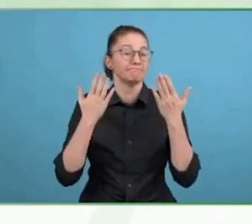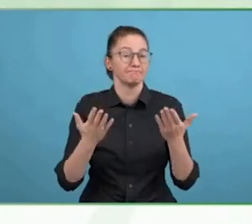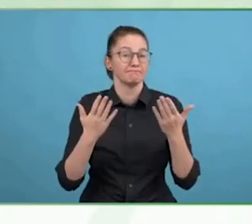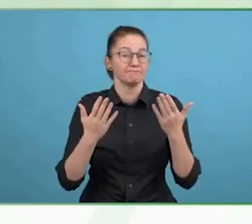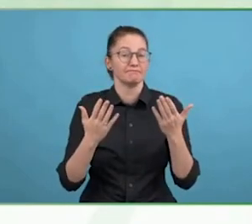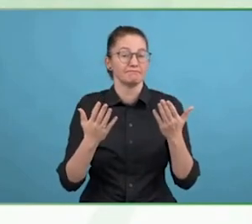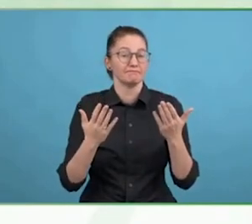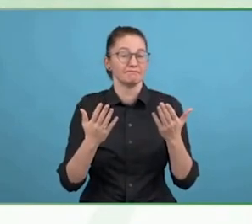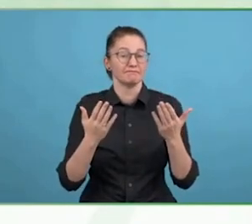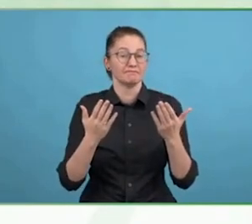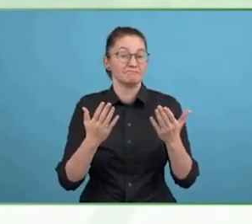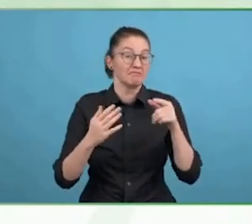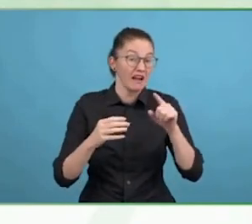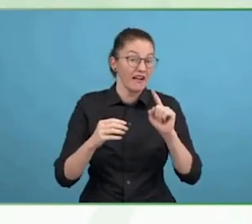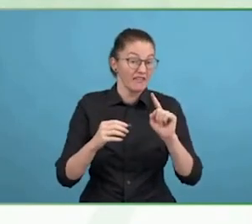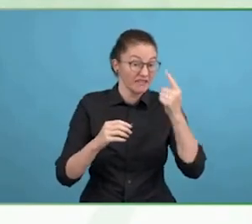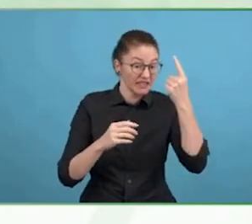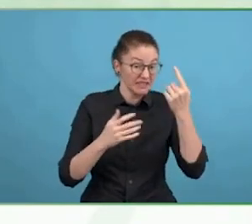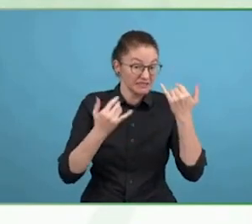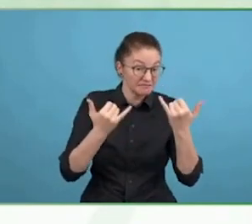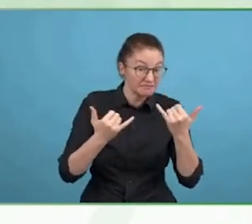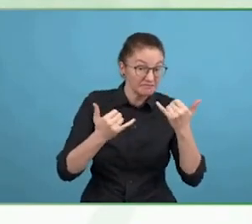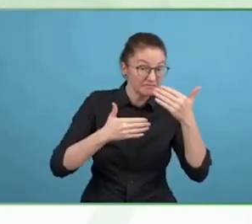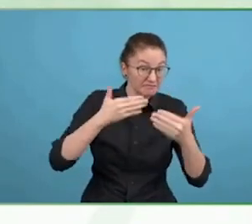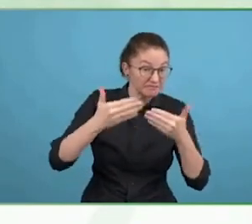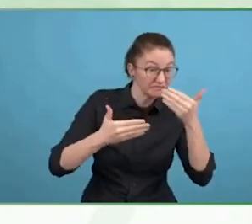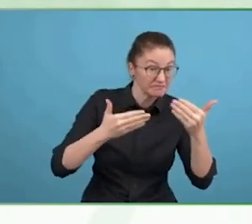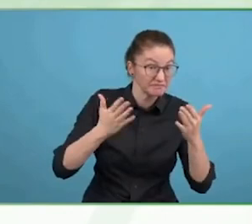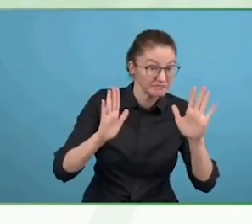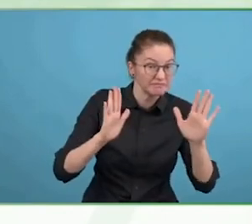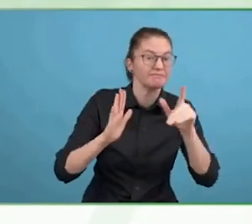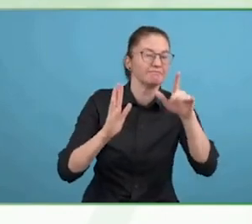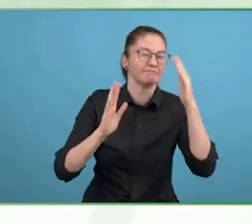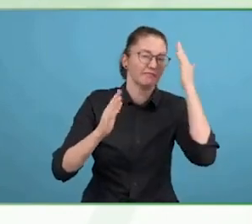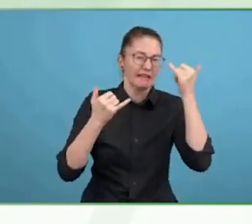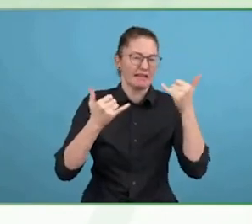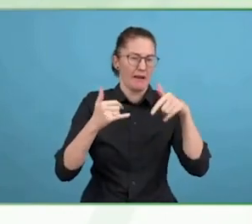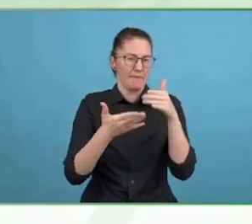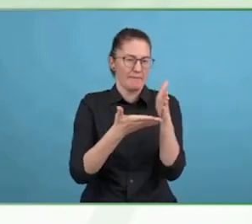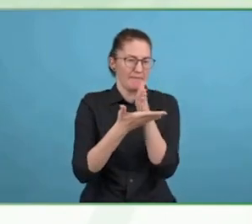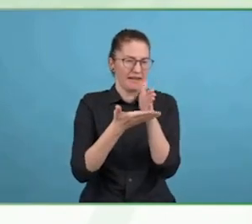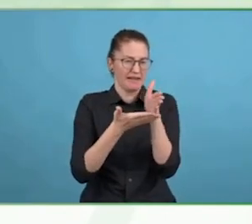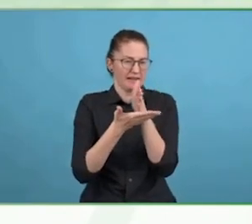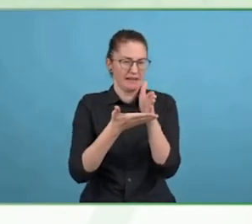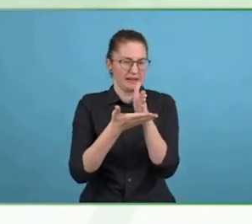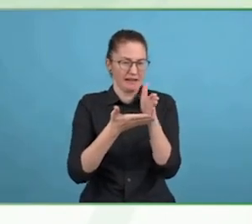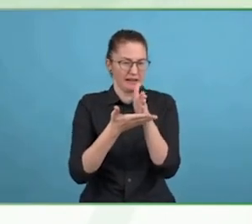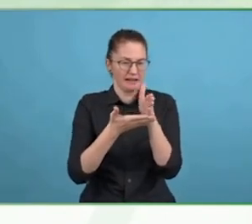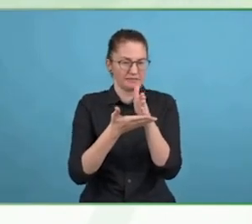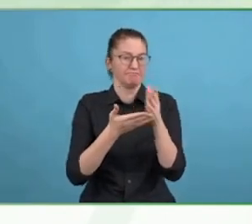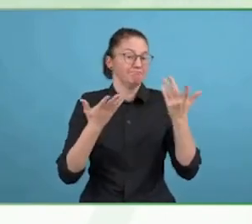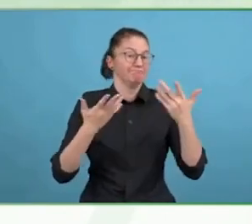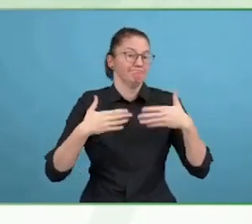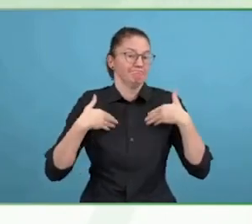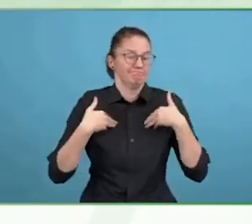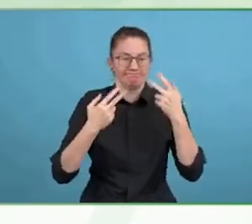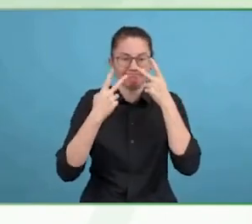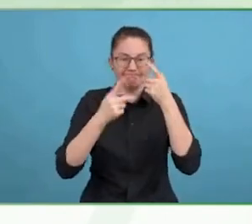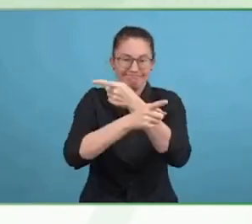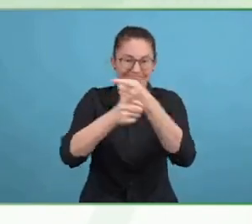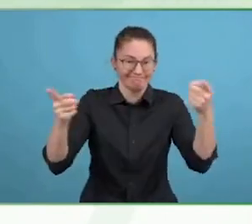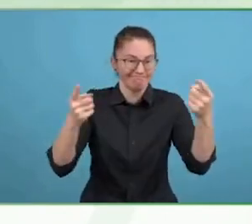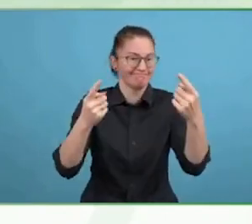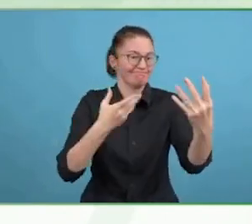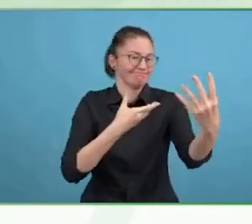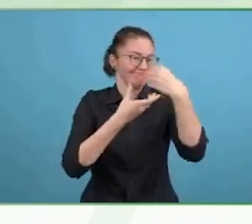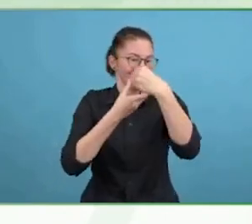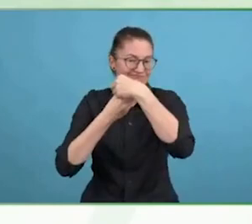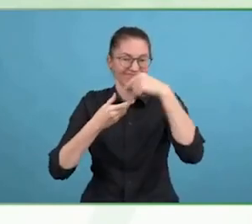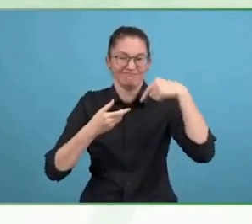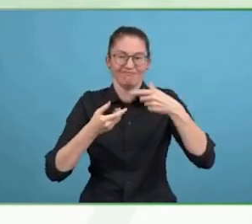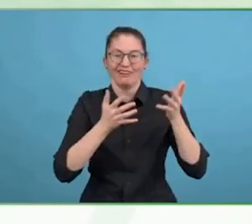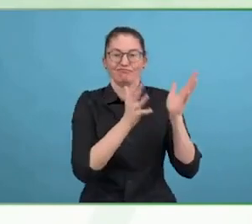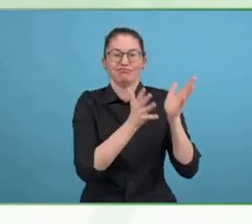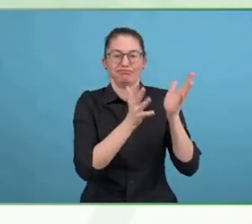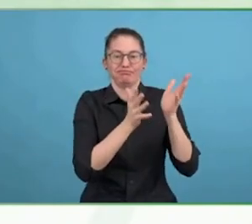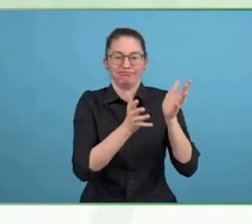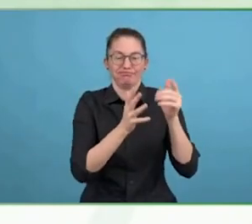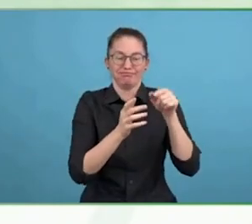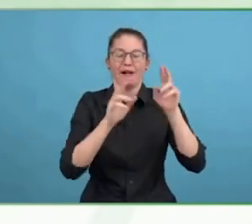I am wearing a pink dress with a bright pink bow and tons of